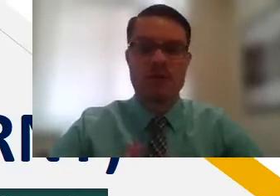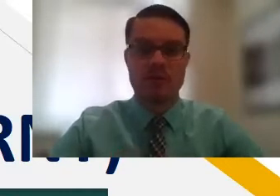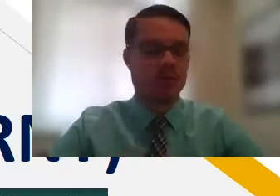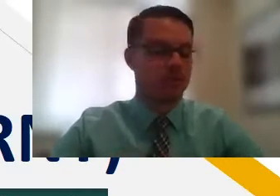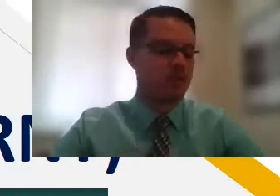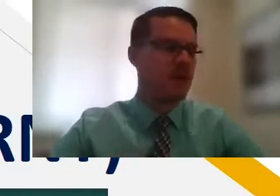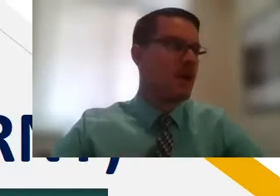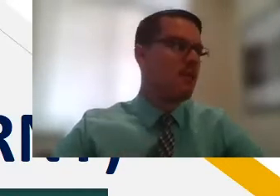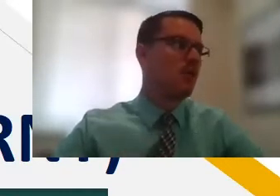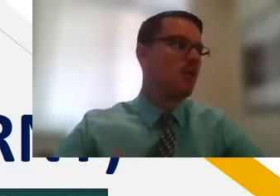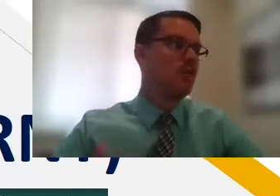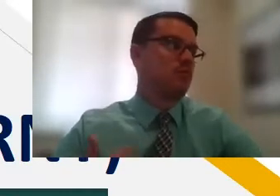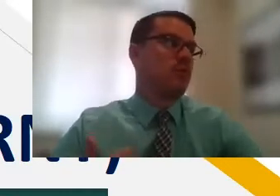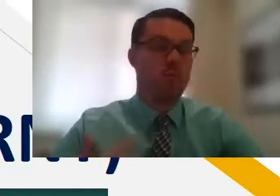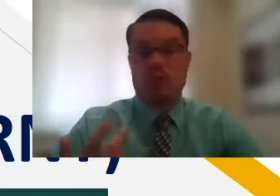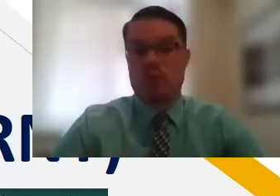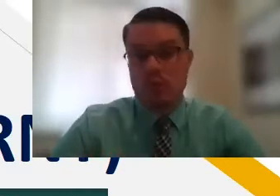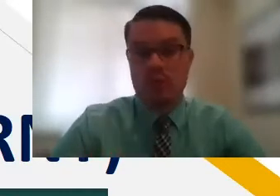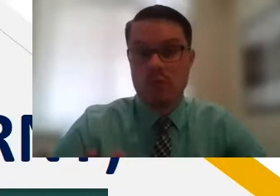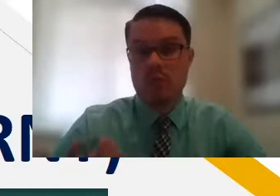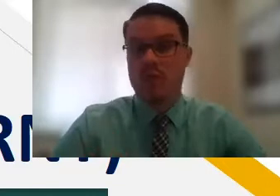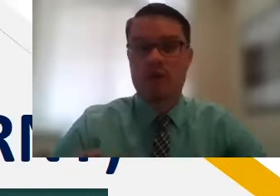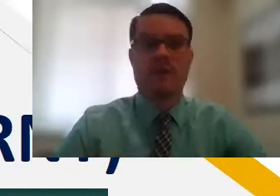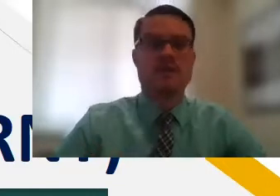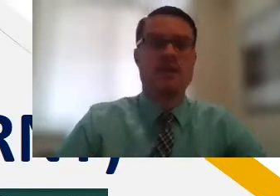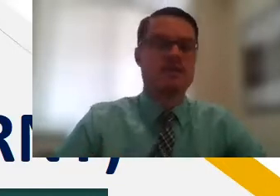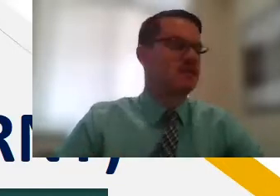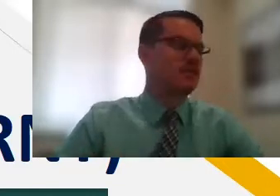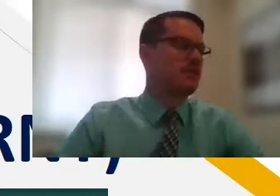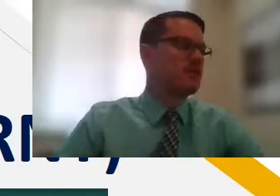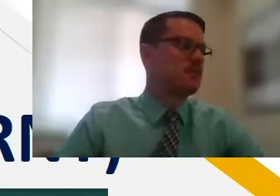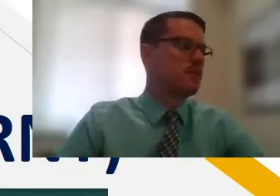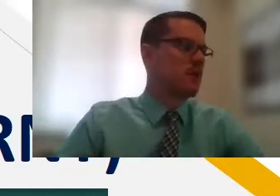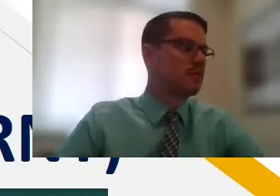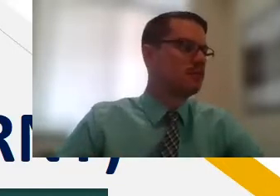that I hope you all enjoy about what we are here at Disability Rights New York.